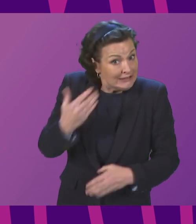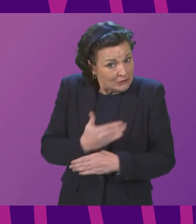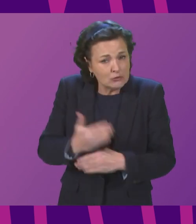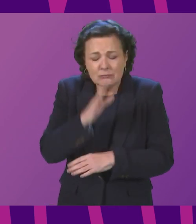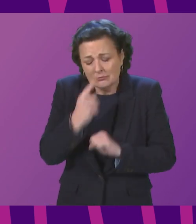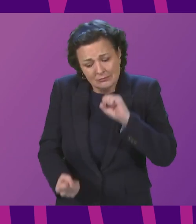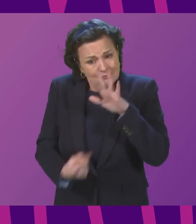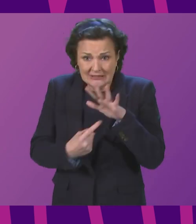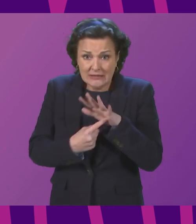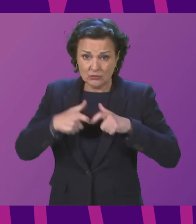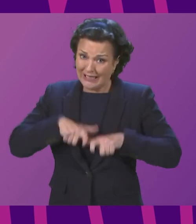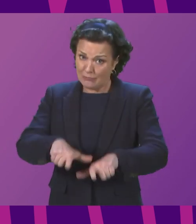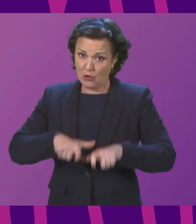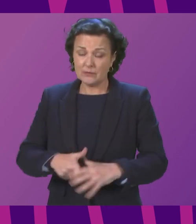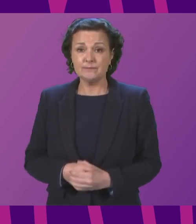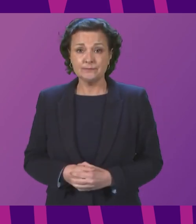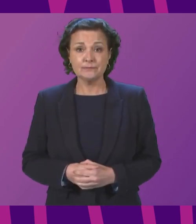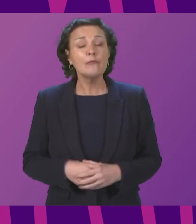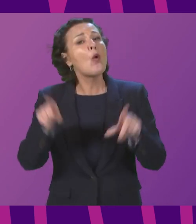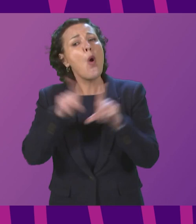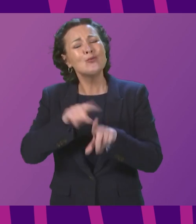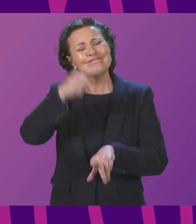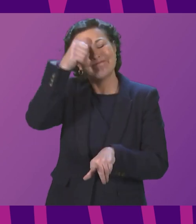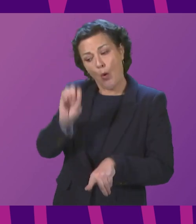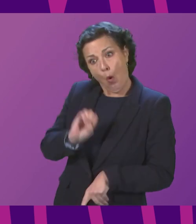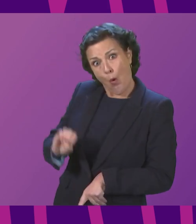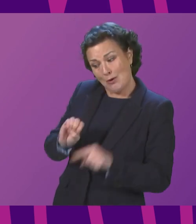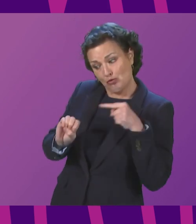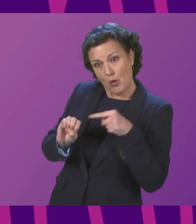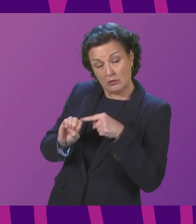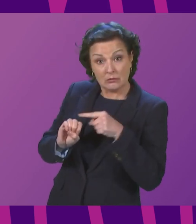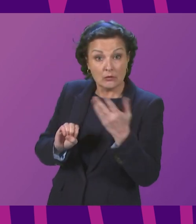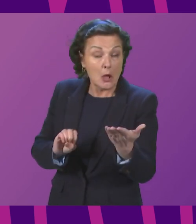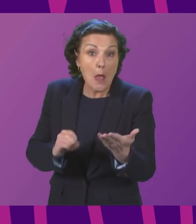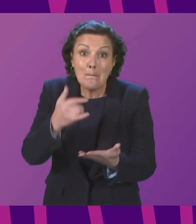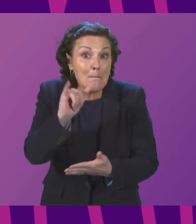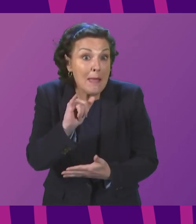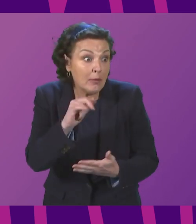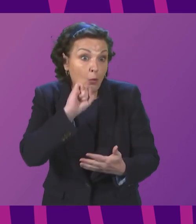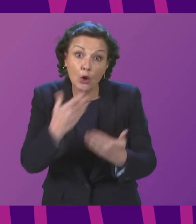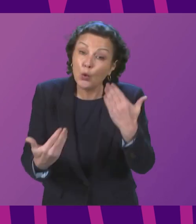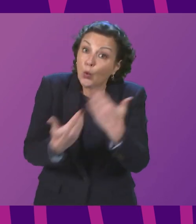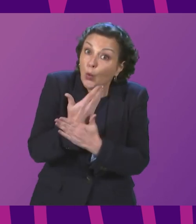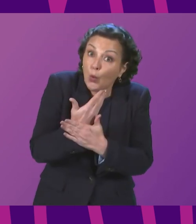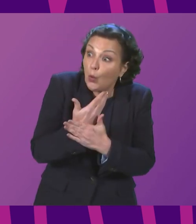We do not know whether this will be true of future variants, but it is certainly the case